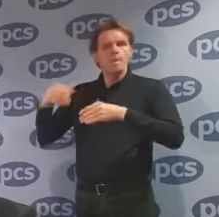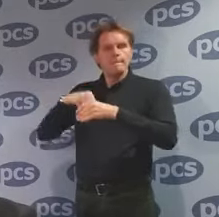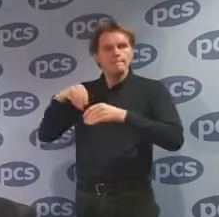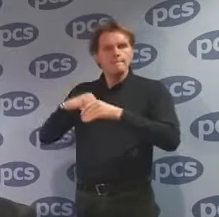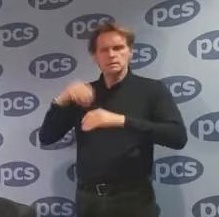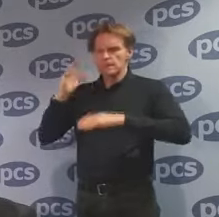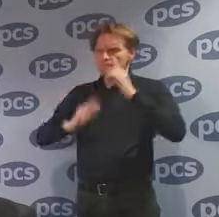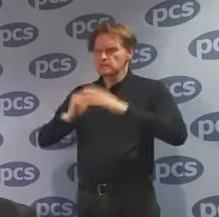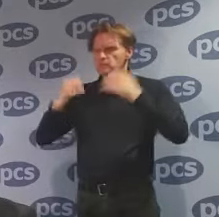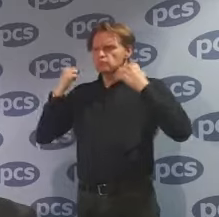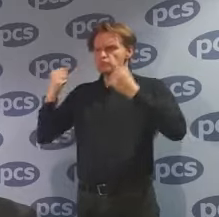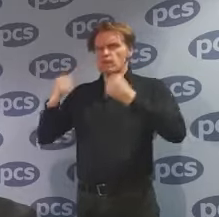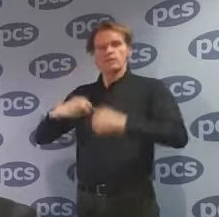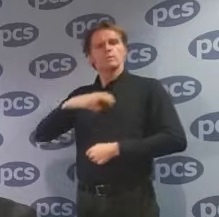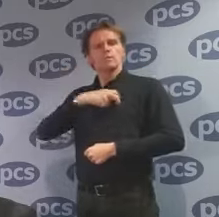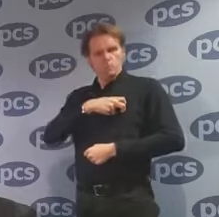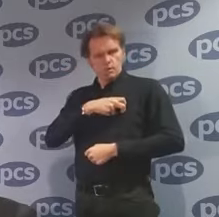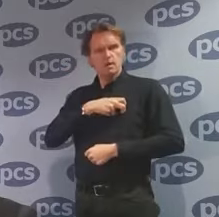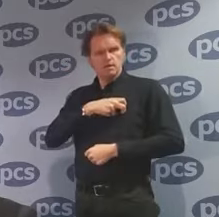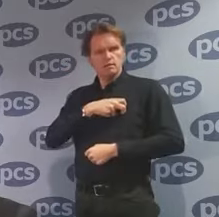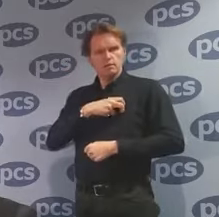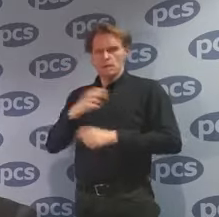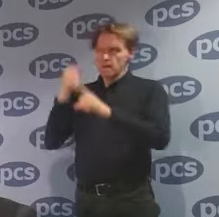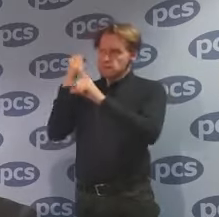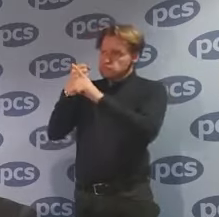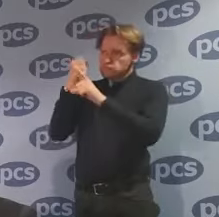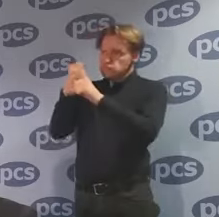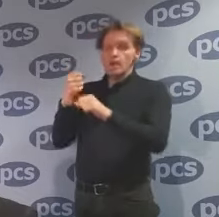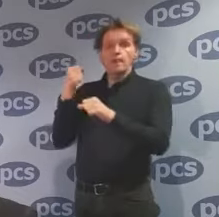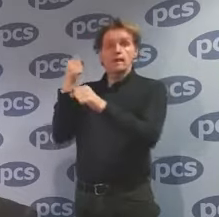pressure to the government into the new year when the civil service pay remit